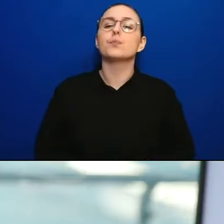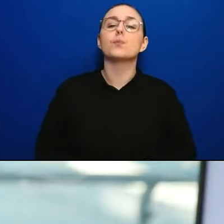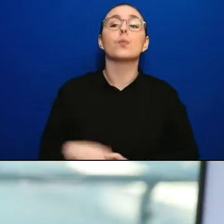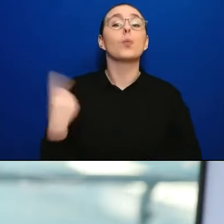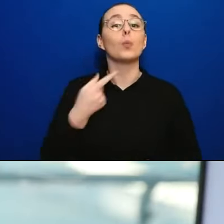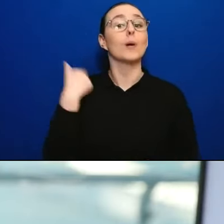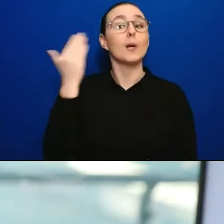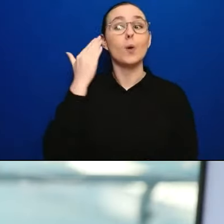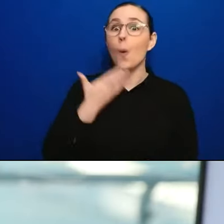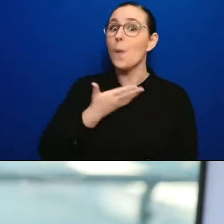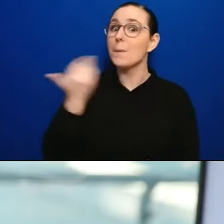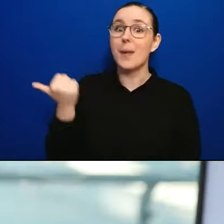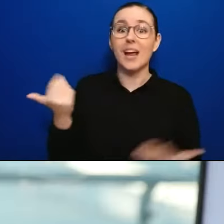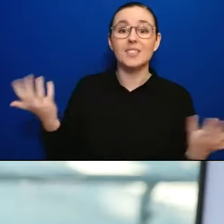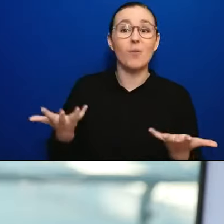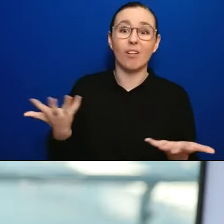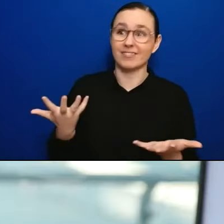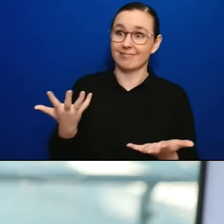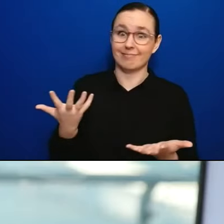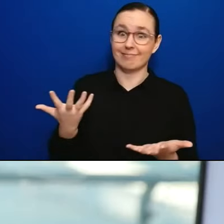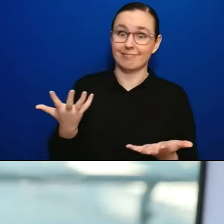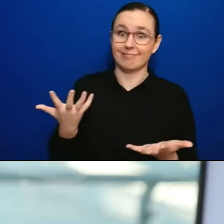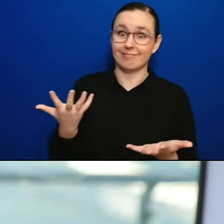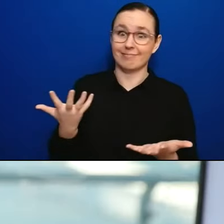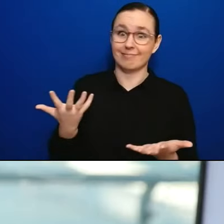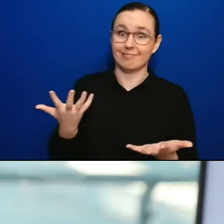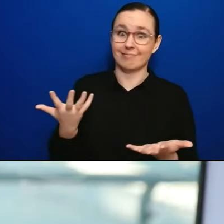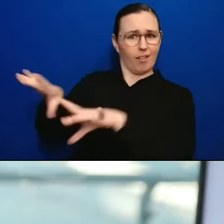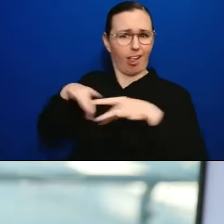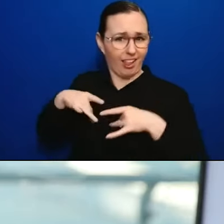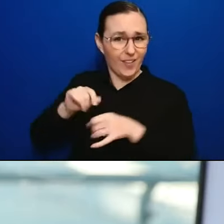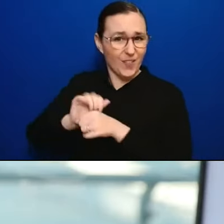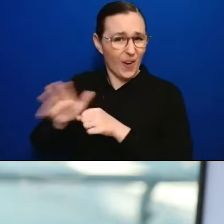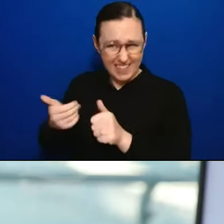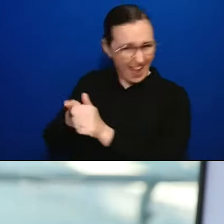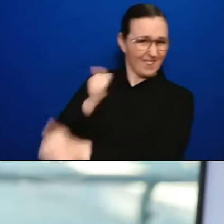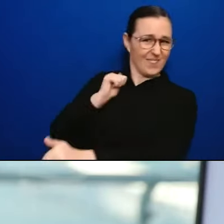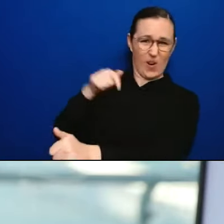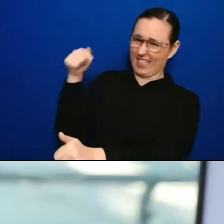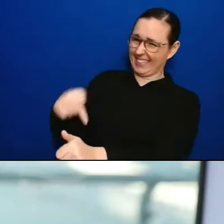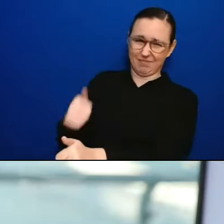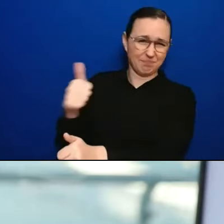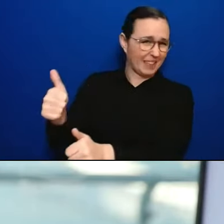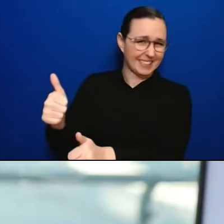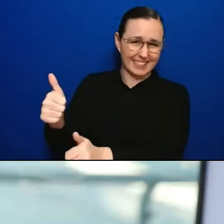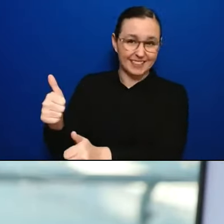important thing we can do is prevent infection in the first place. And particularly in people who